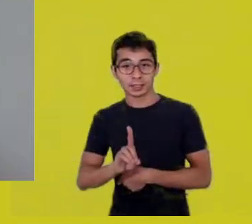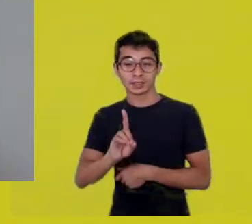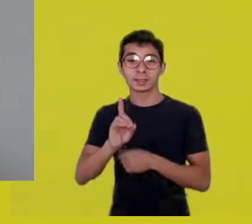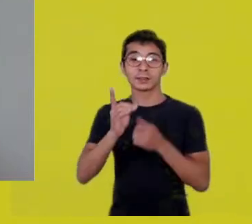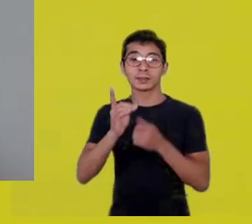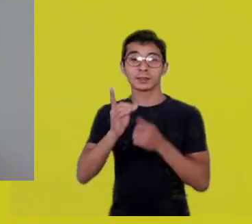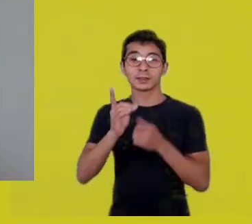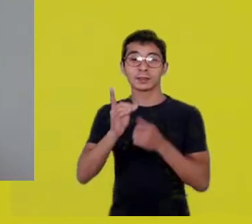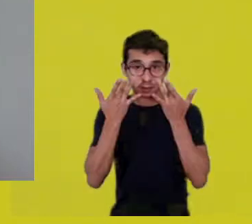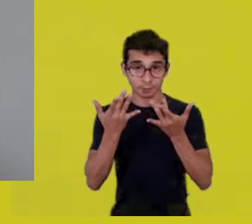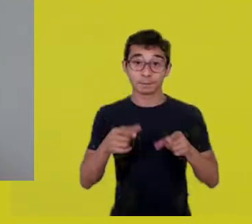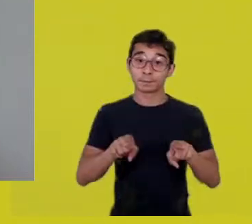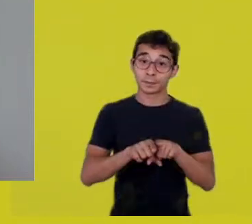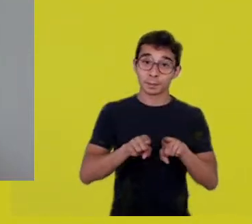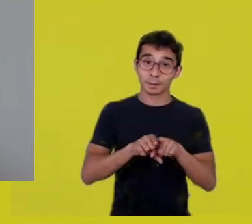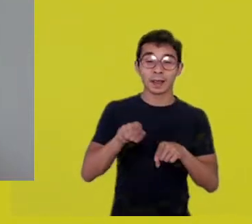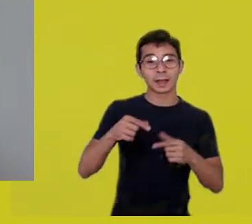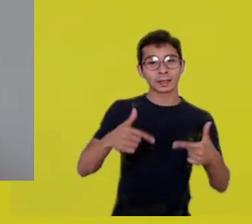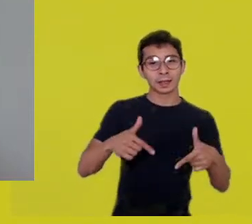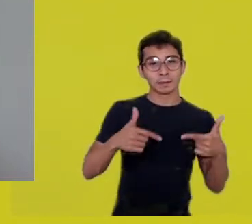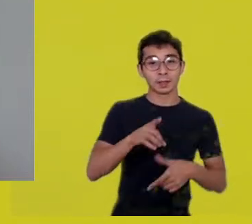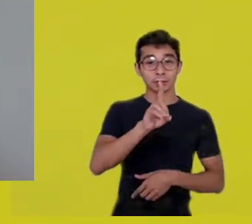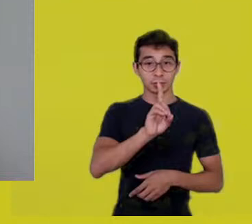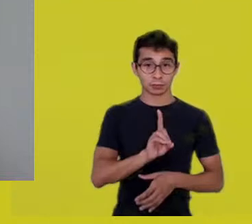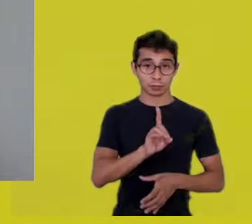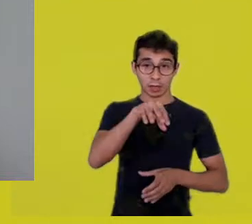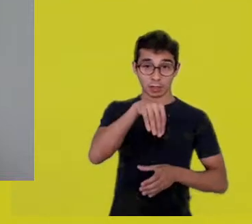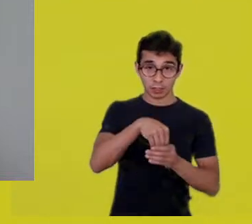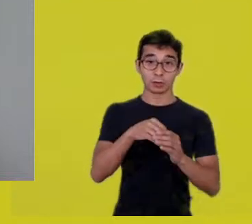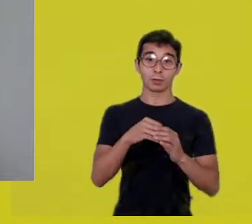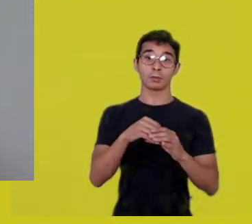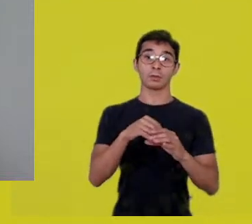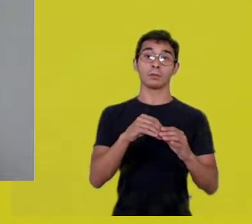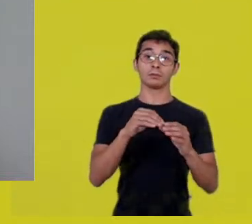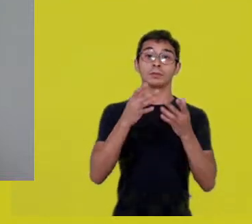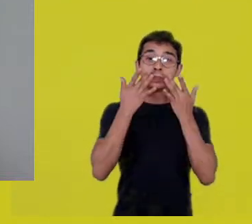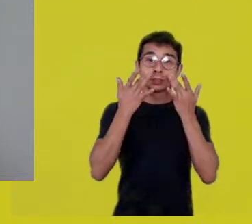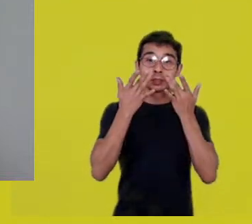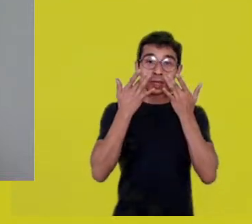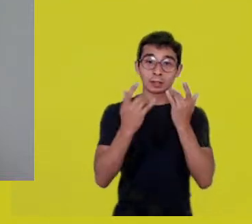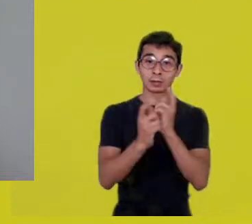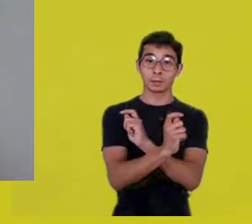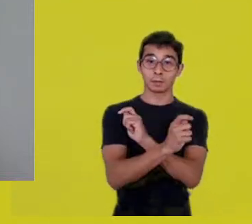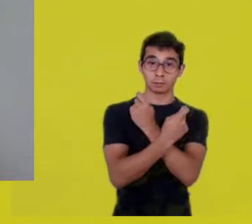She was also director of USP’s theater, TUSP.